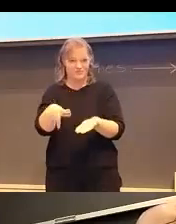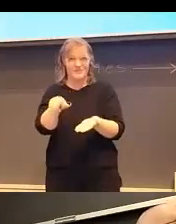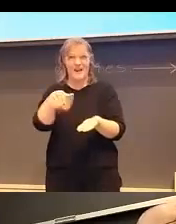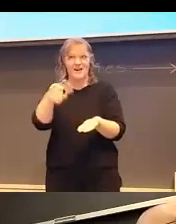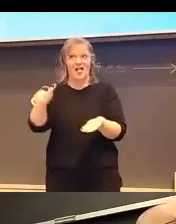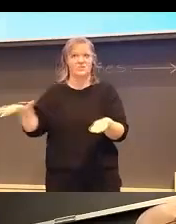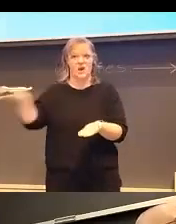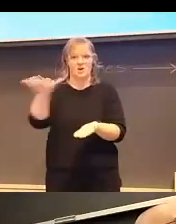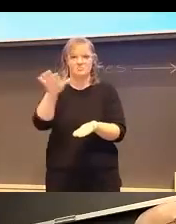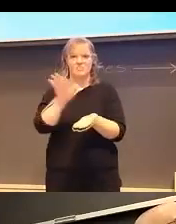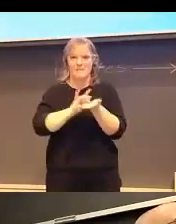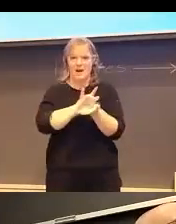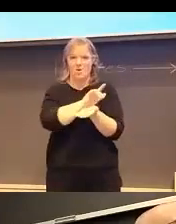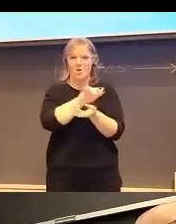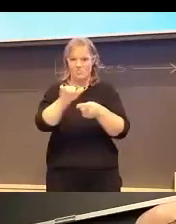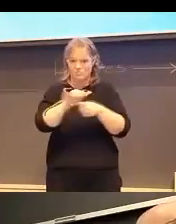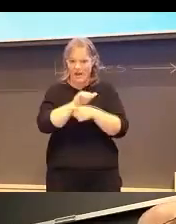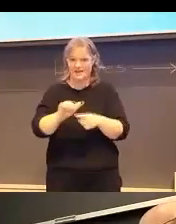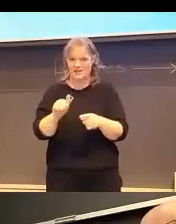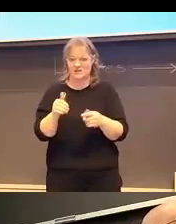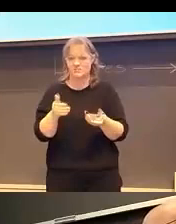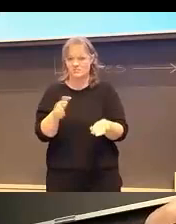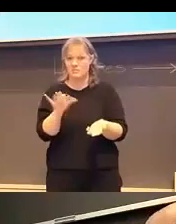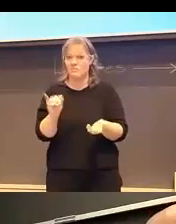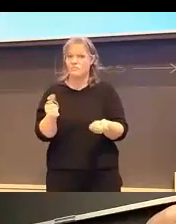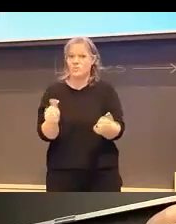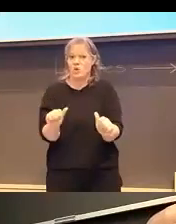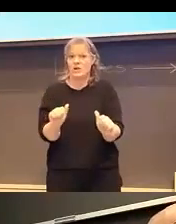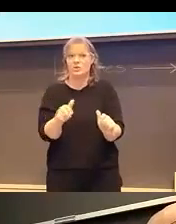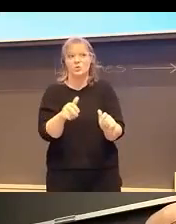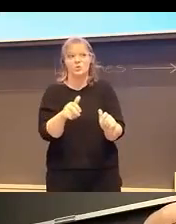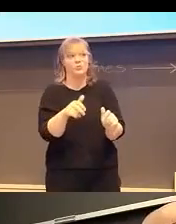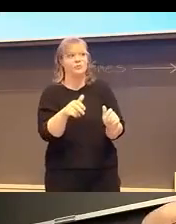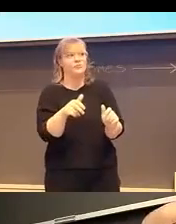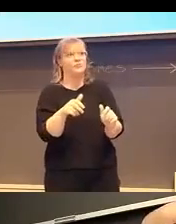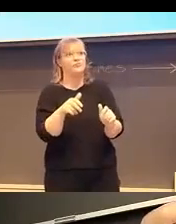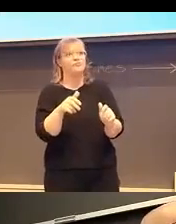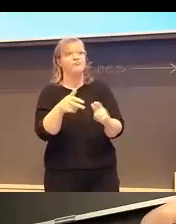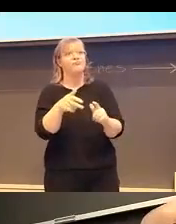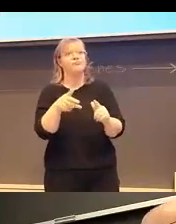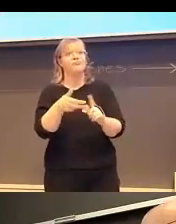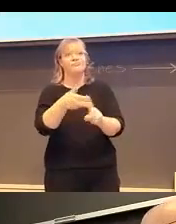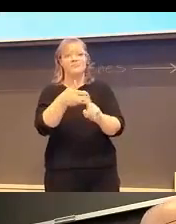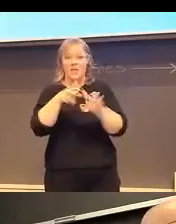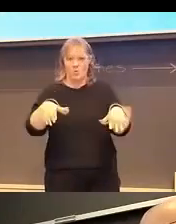Medical Practice I've also been trying to get uh the group here to uh give a presentation on